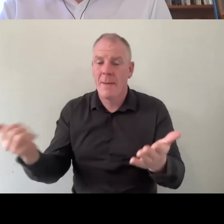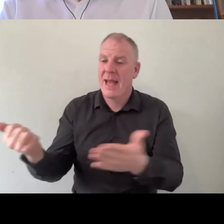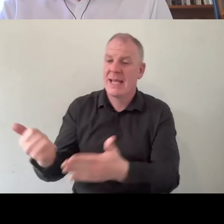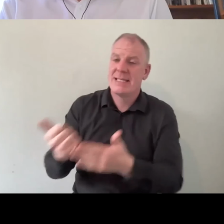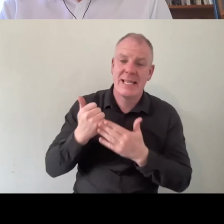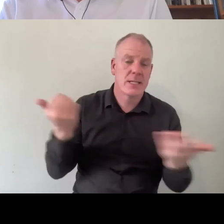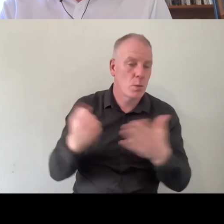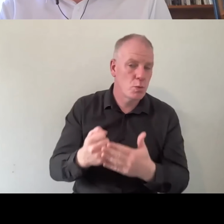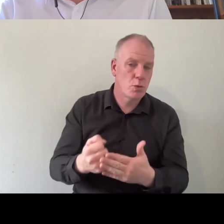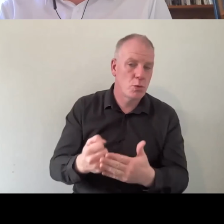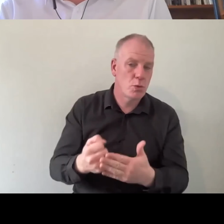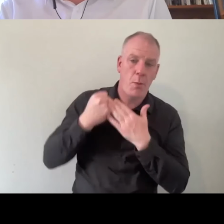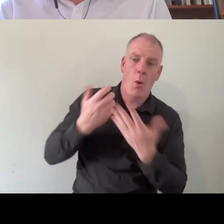the importance of meeting and greeting.